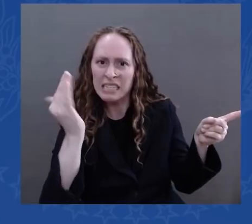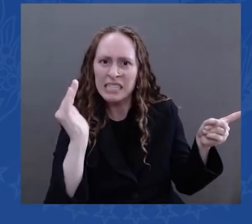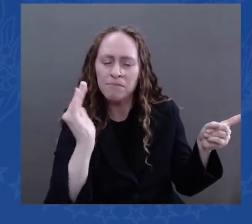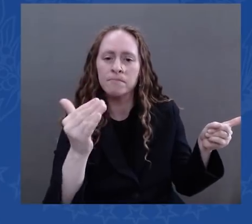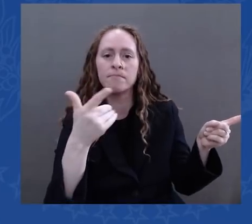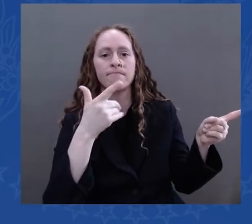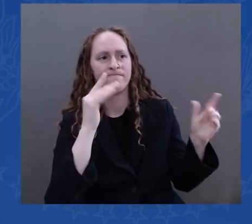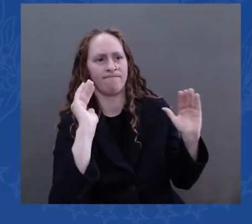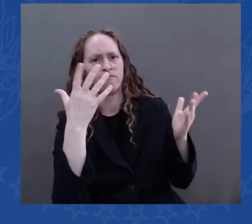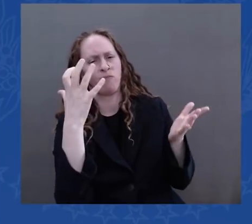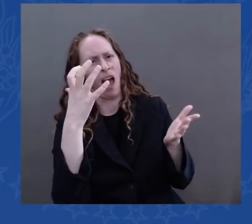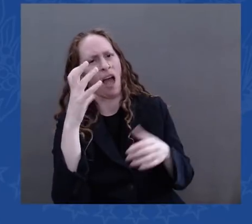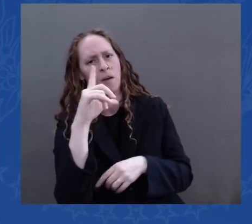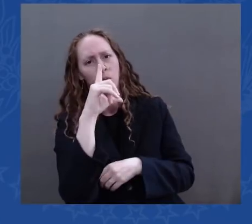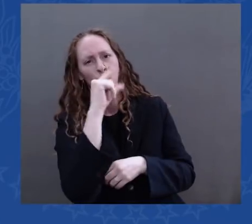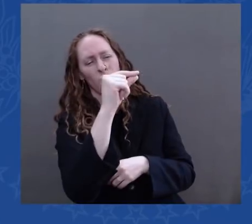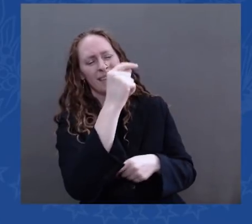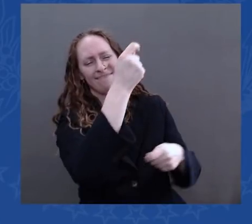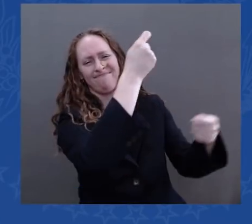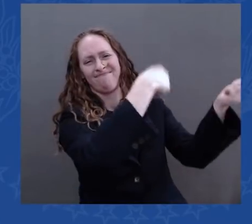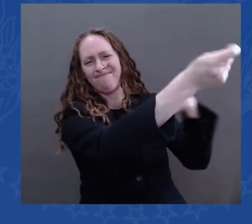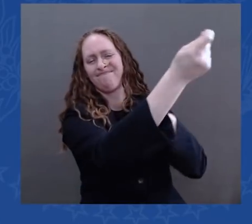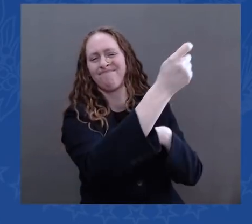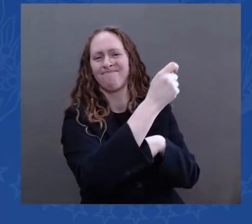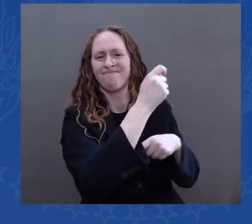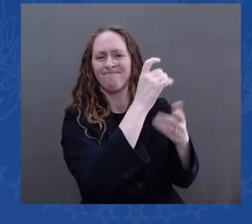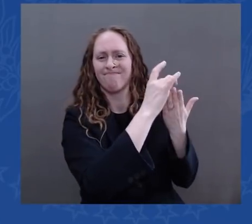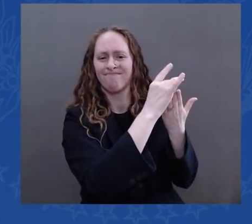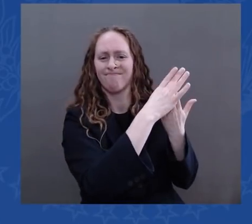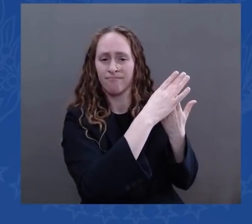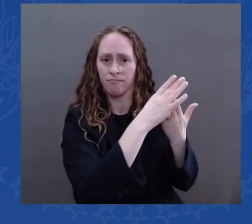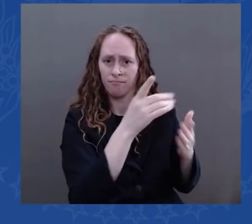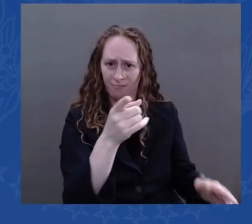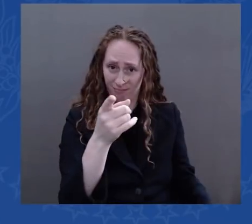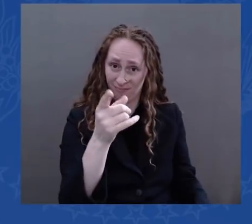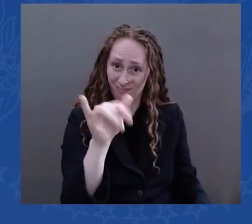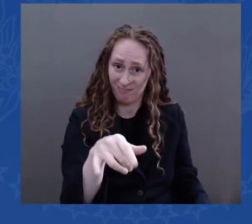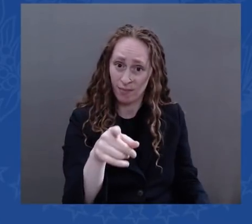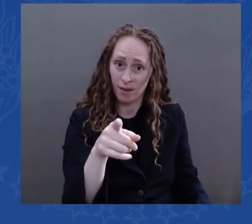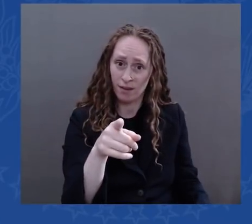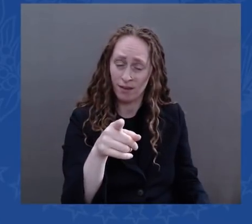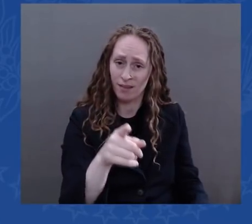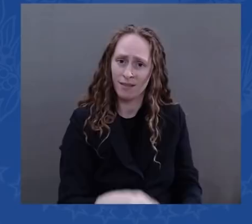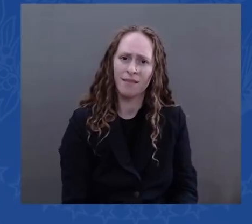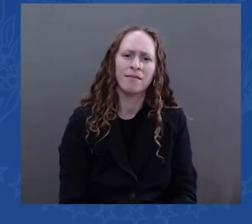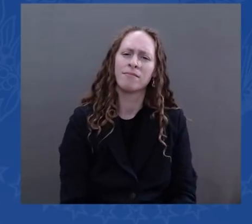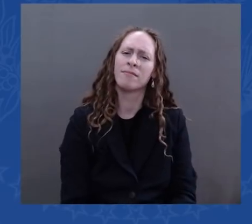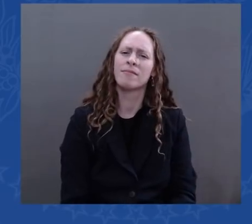The Press: None of the three occurred? The President: None of the three. The Press: Mr. President -- The President: You interpret the language that way. I was talking to the troops.